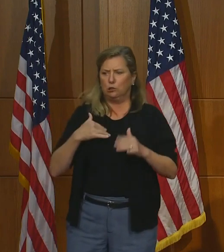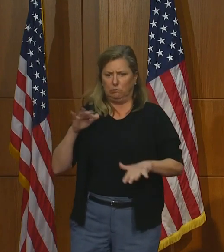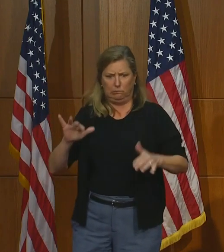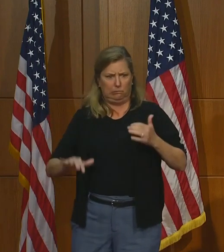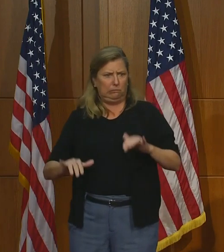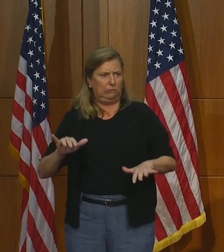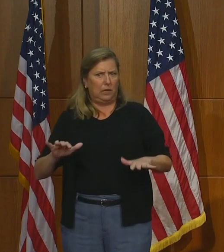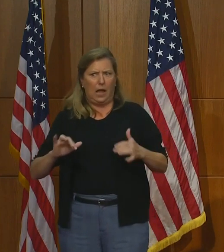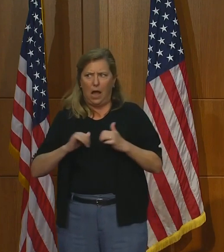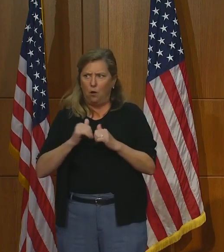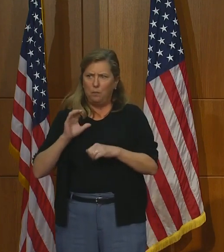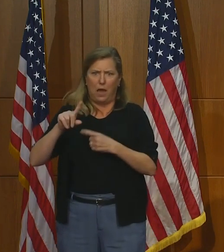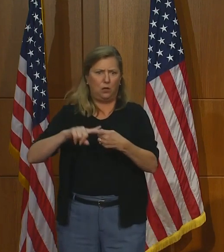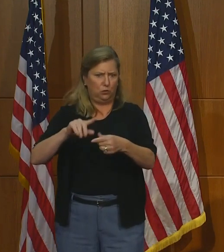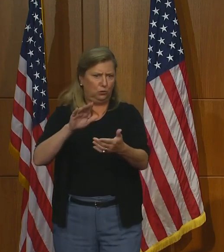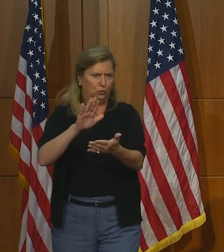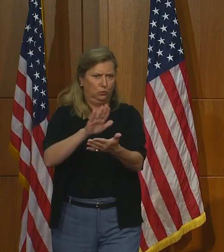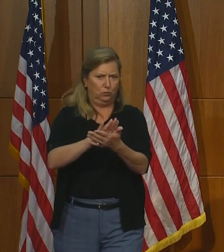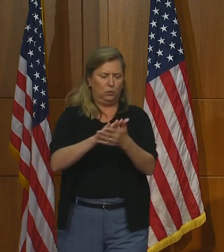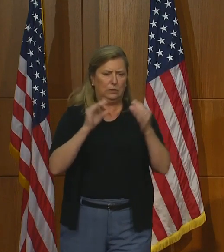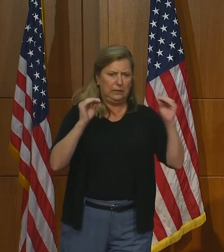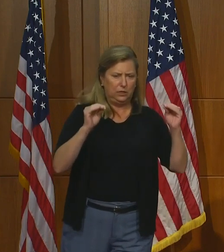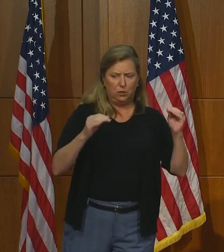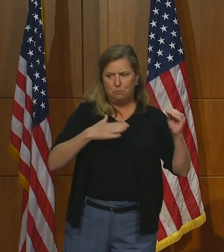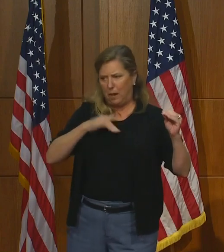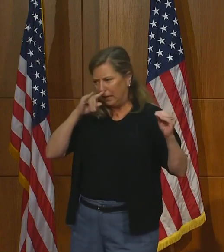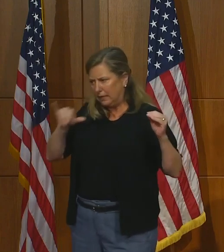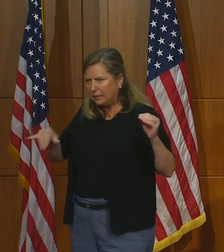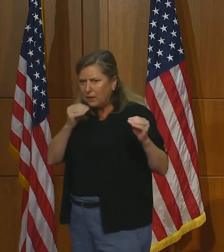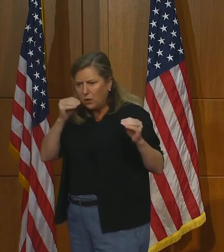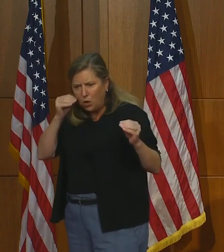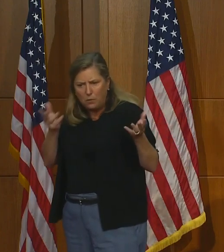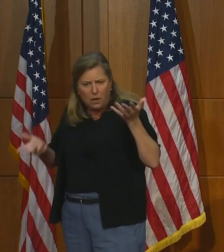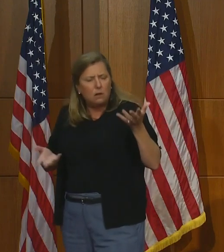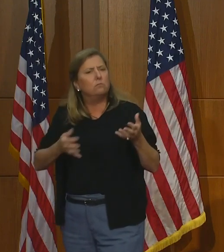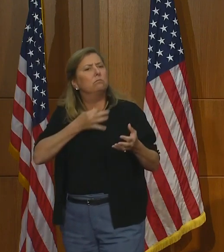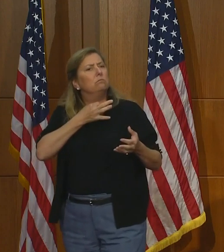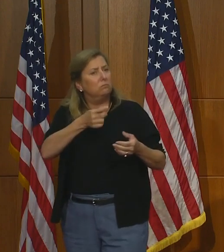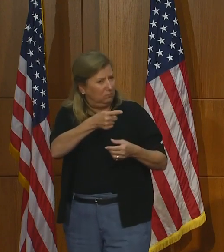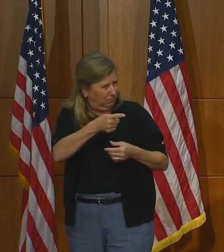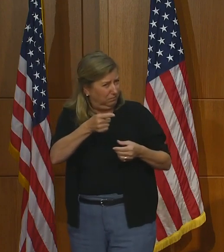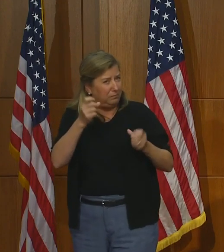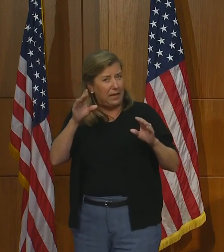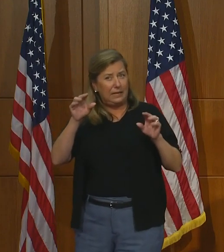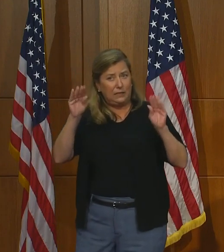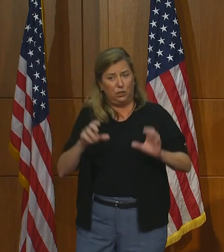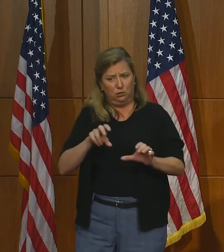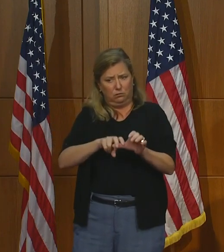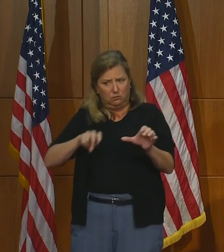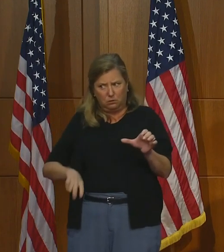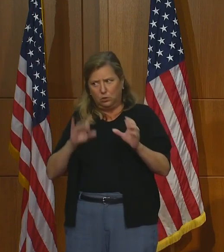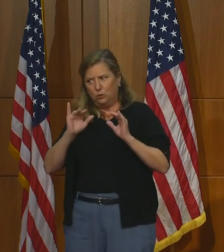WORRIED ABOUT HOW THEY'RE GOING TO BE EXACTLY IN THE CLASSROOM BY THE BUT WE WENT THERE I DON'T KEEP THAT HOME ARE YOU